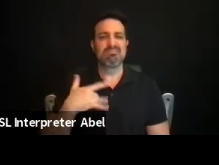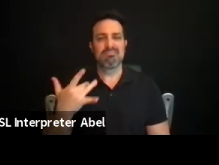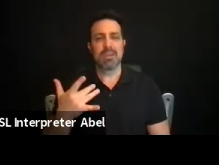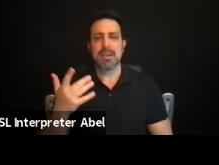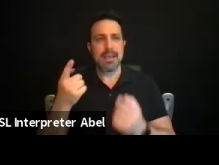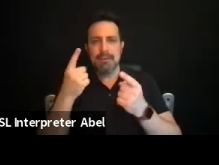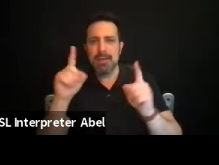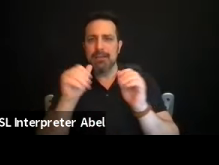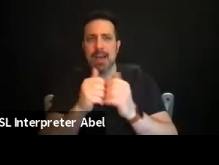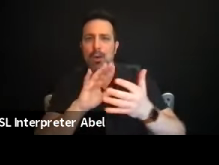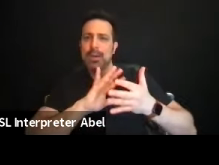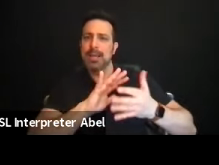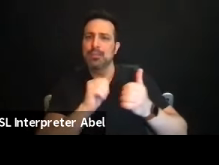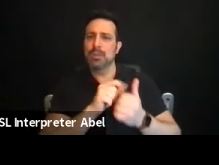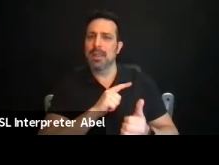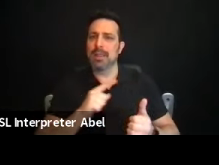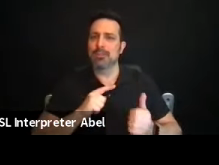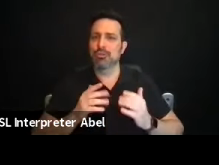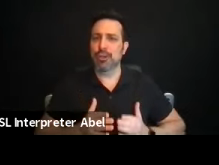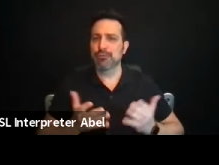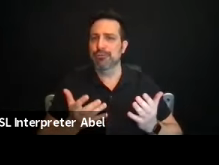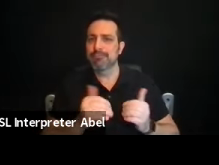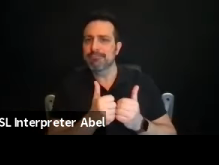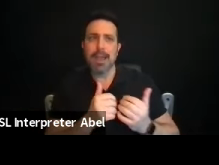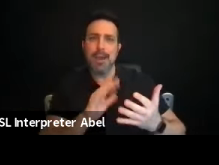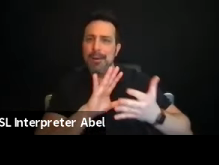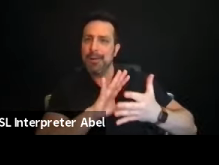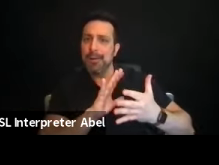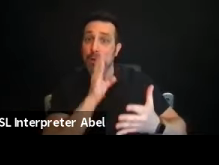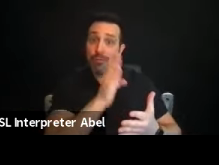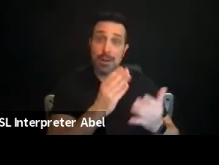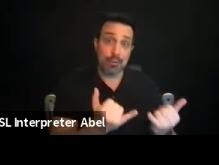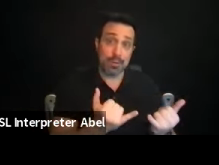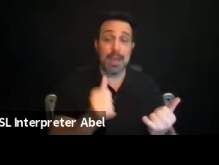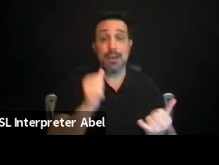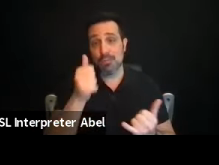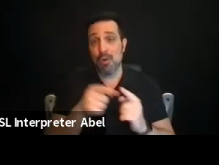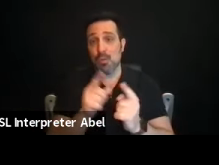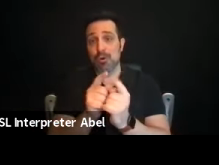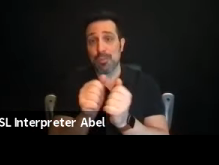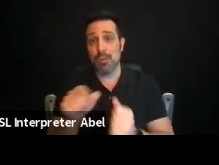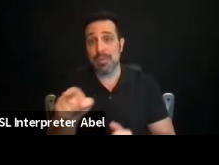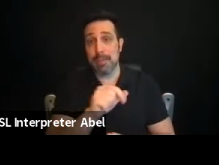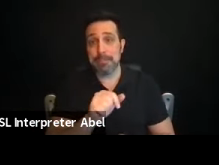Bonamici. And Sami Alloy will provide a lobbying 101